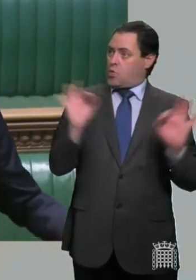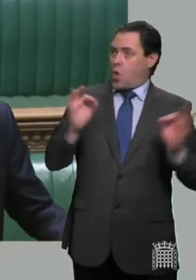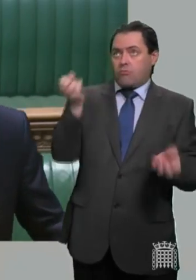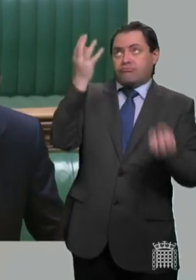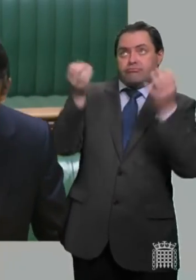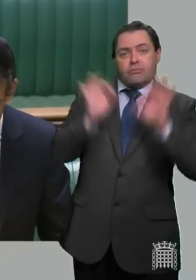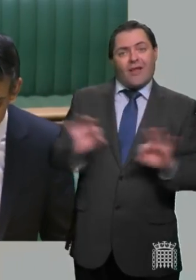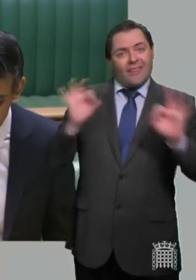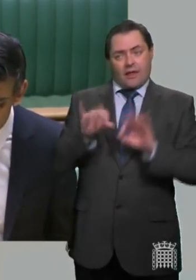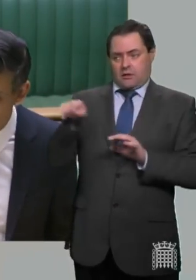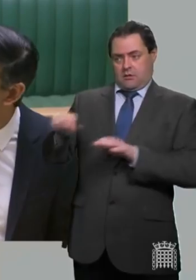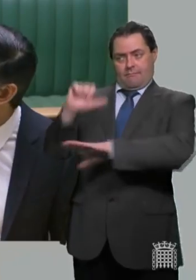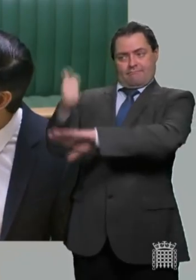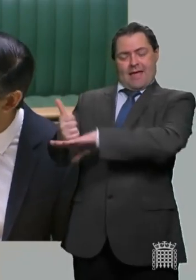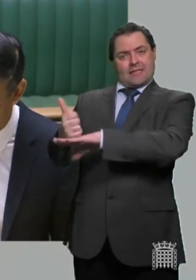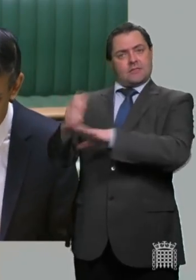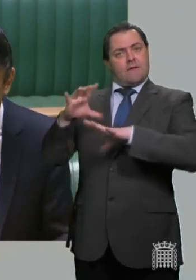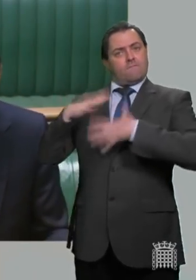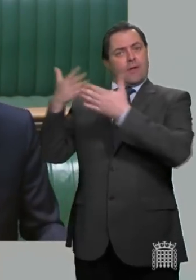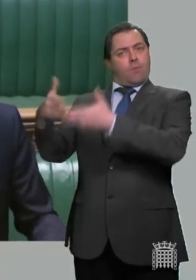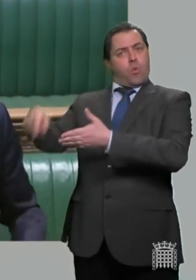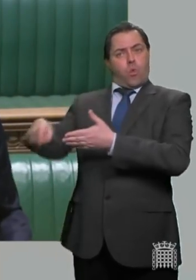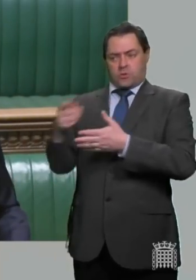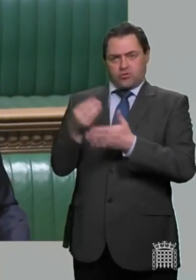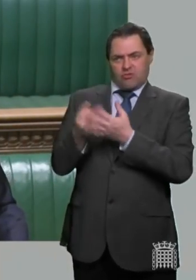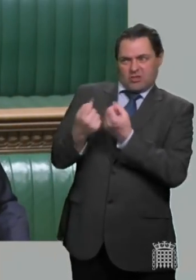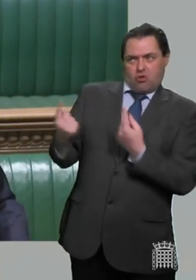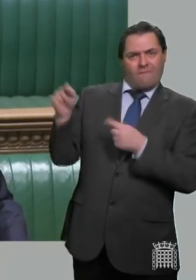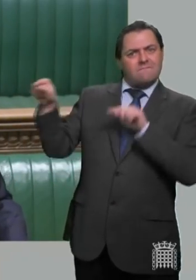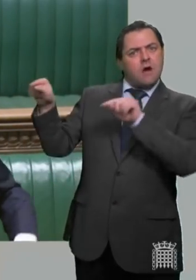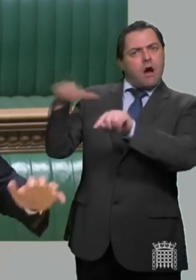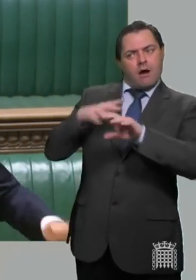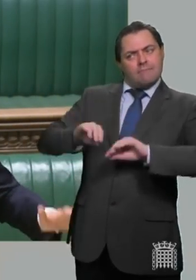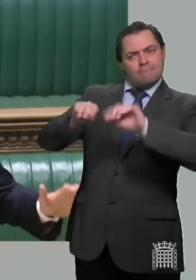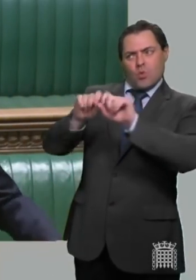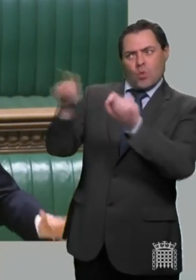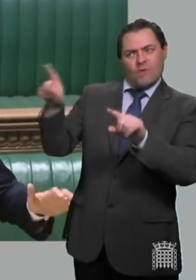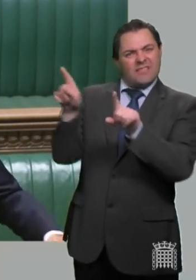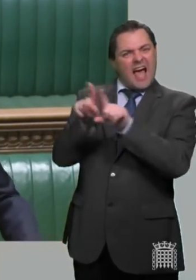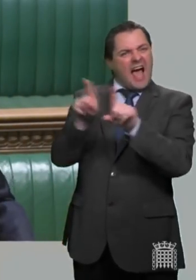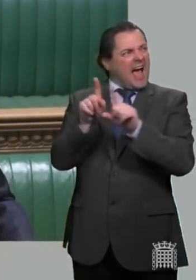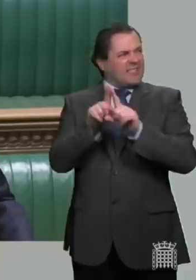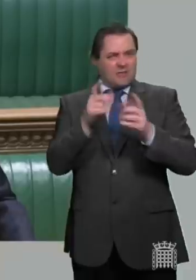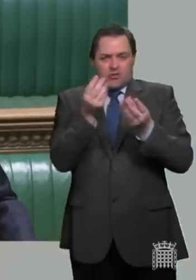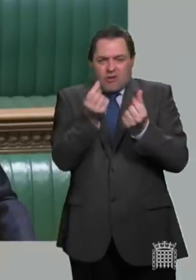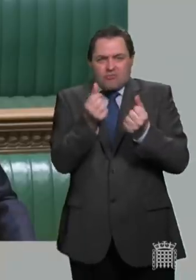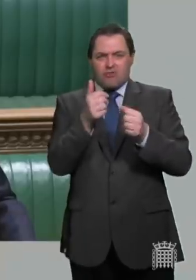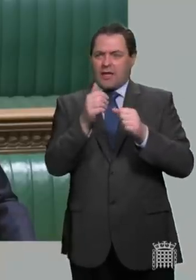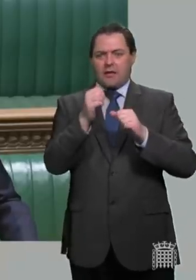a freeport with a Treasury just down the road and a UK Infrastructure Bank only an hour away. I see